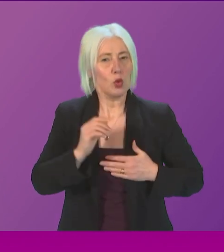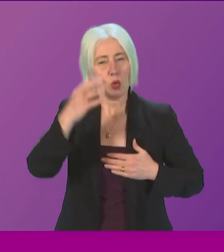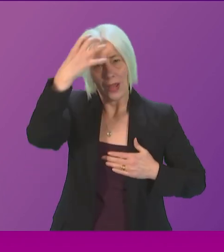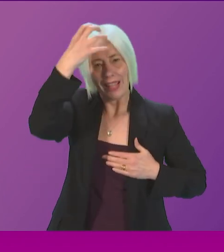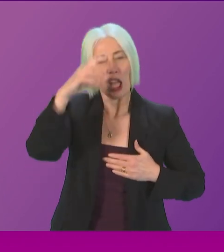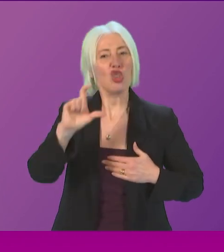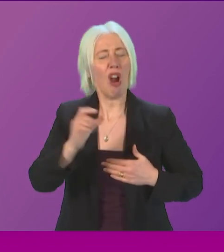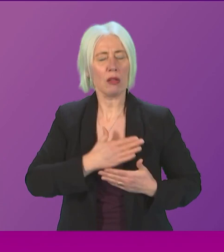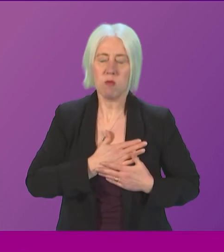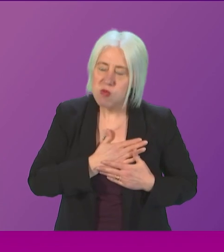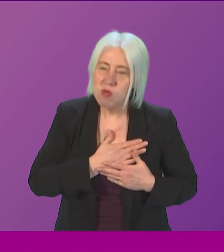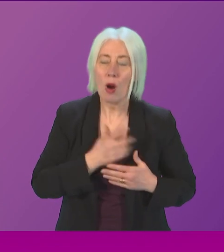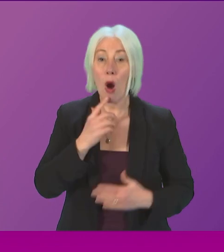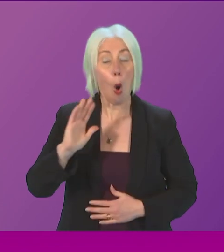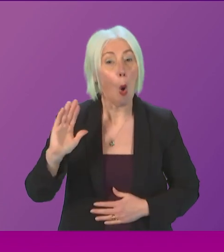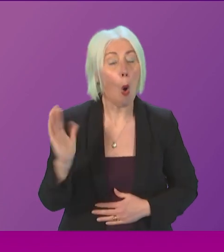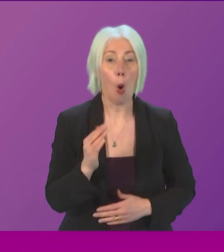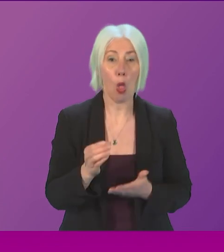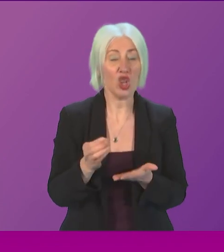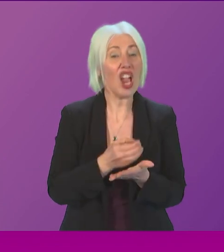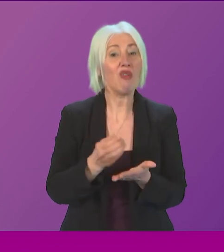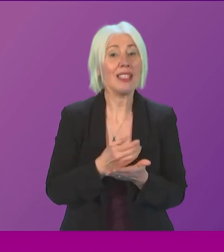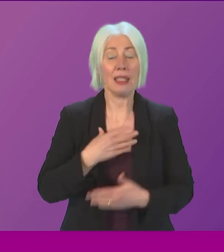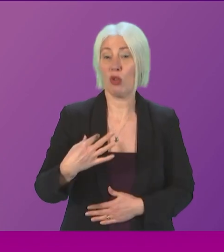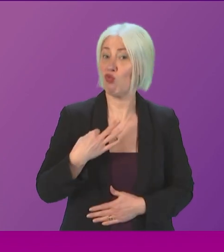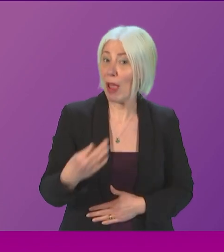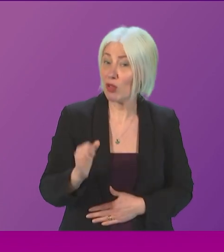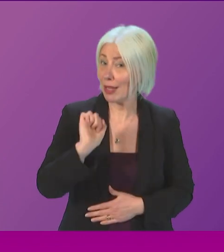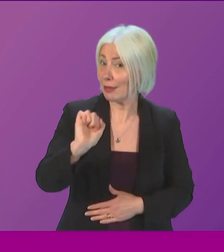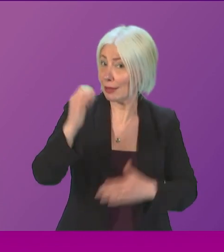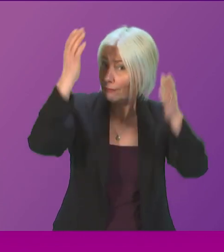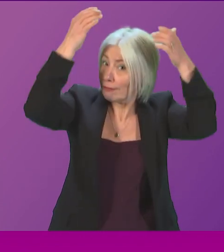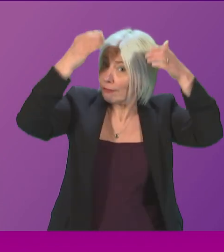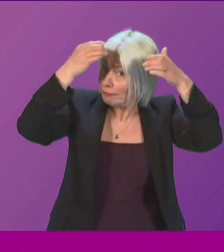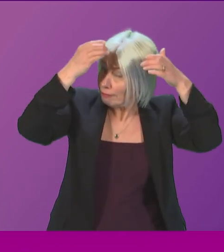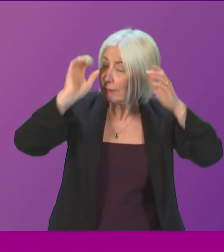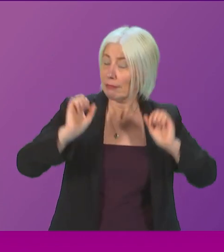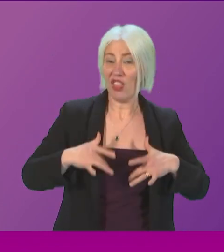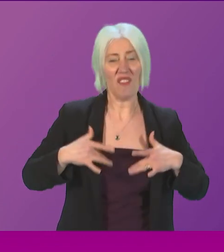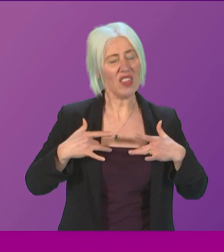For all the charities that were represented at the coronation, it felt like a recognition